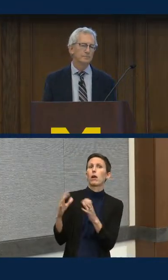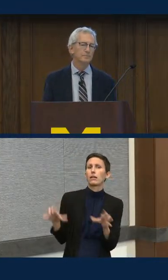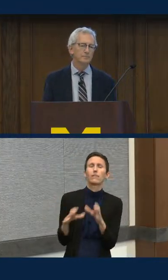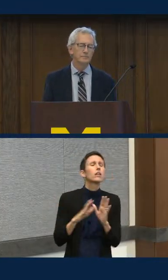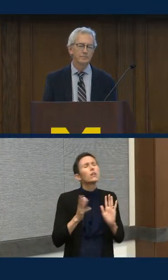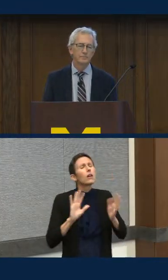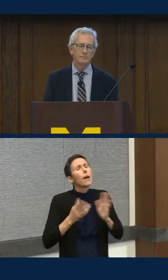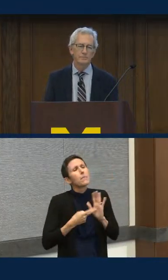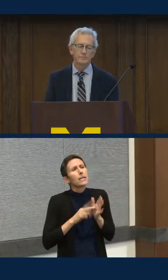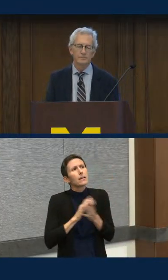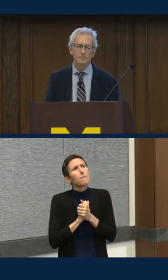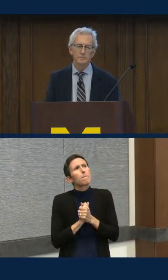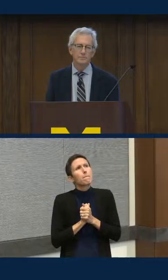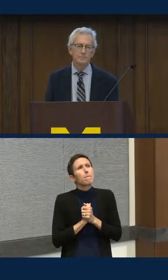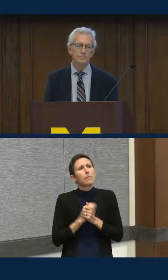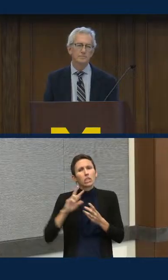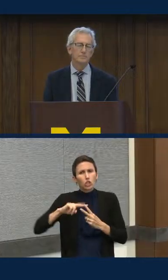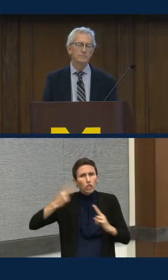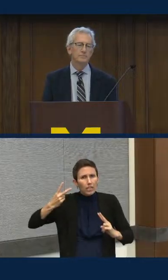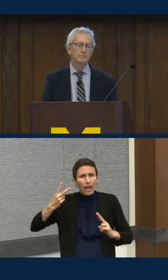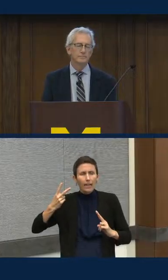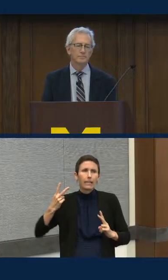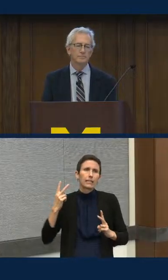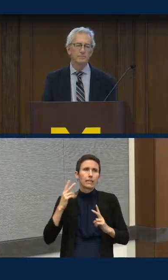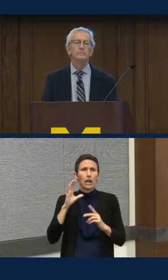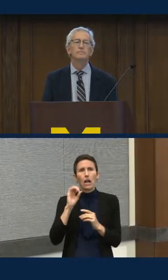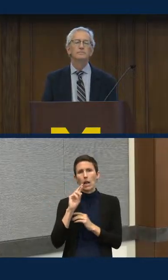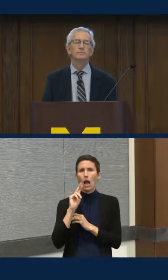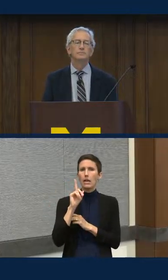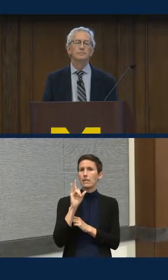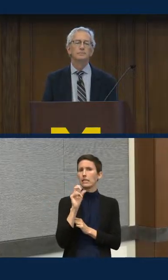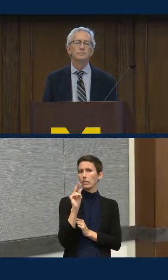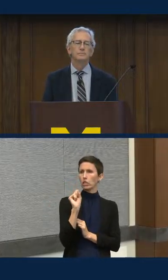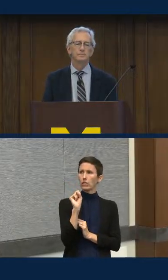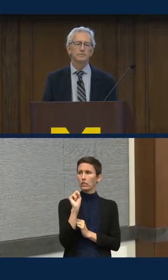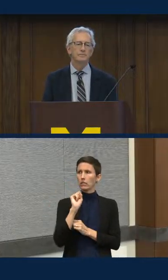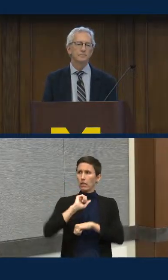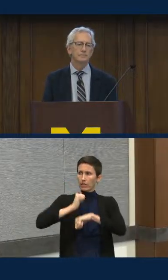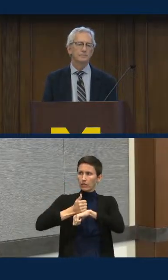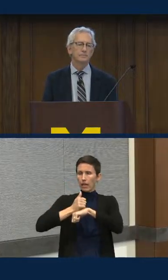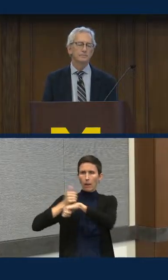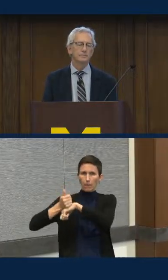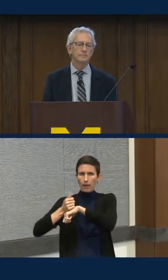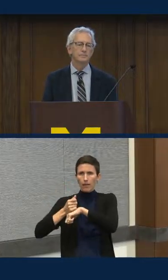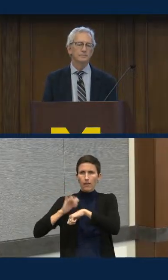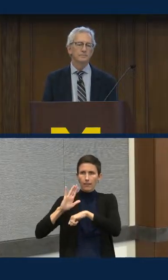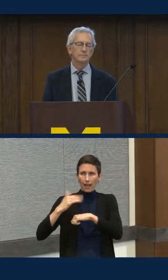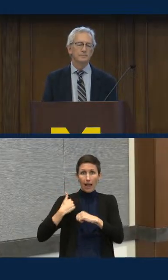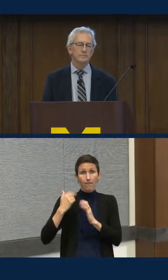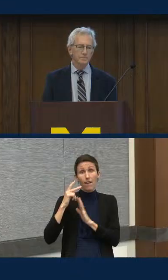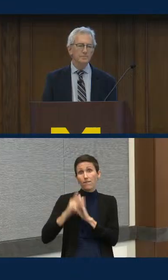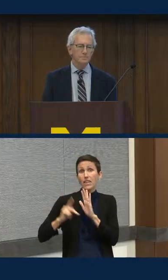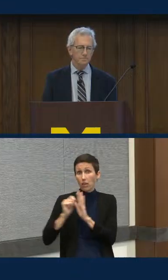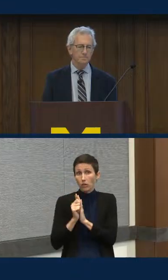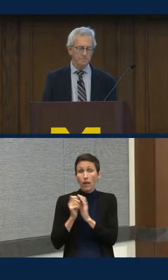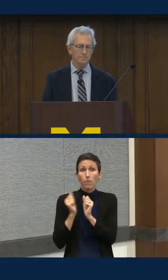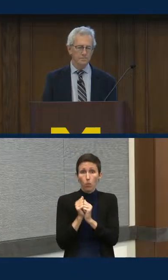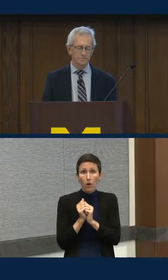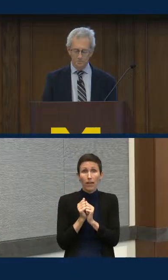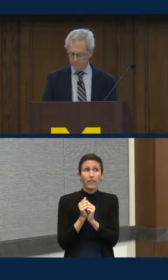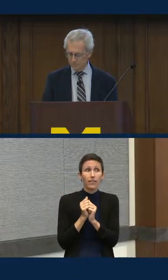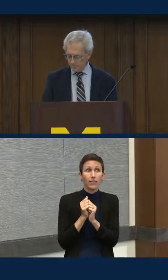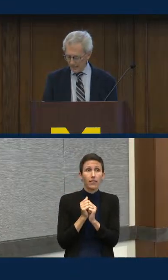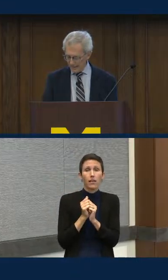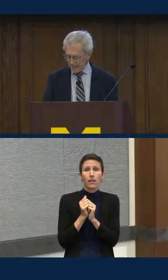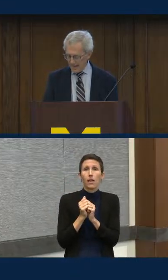Are there genetic